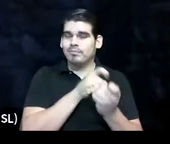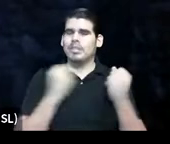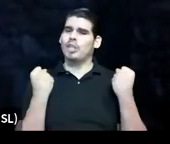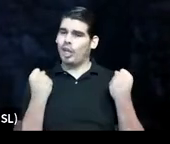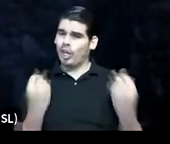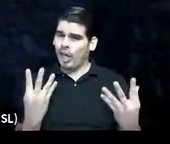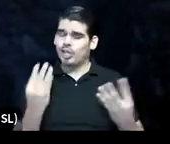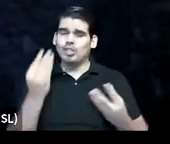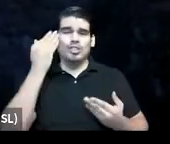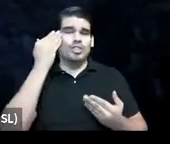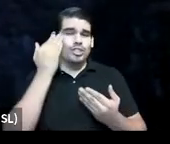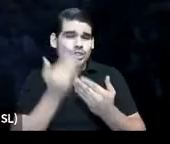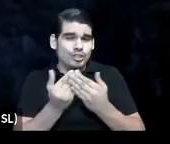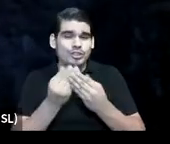You know track like